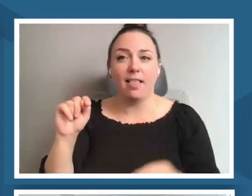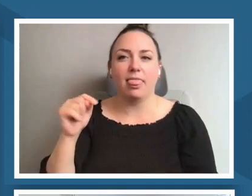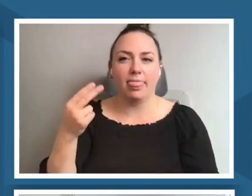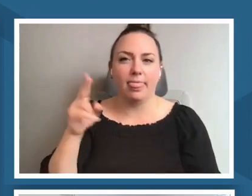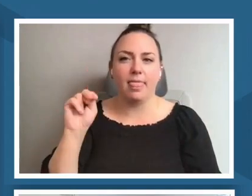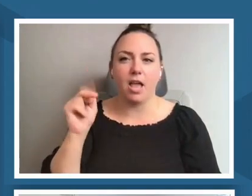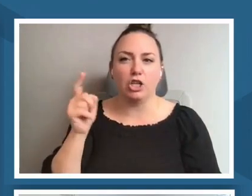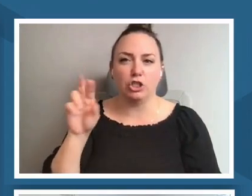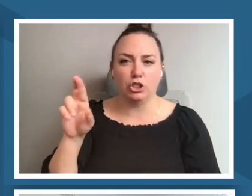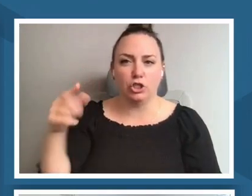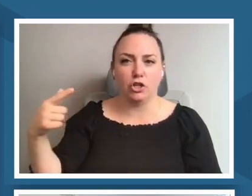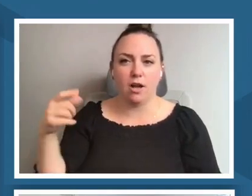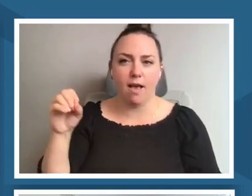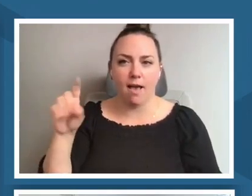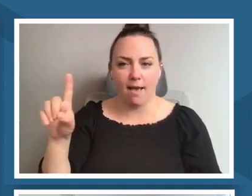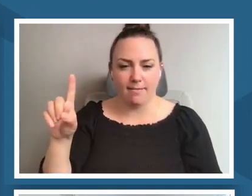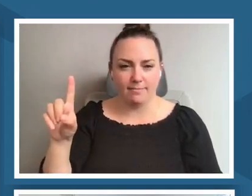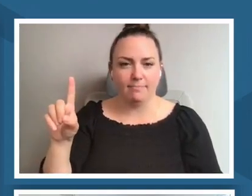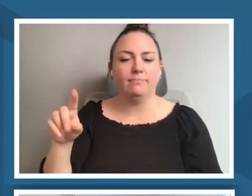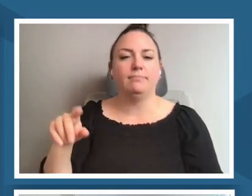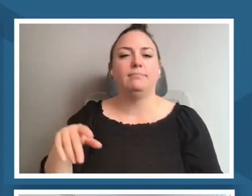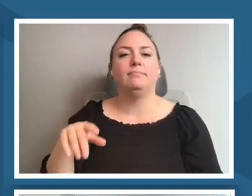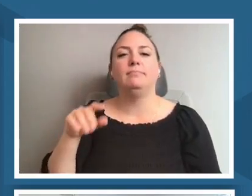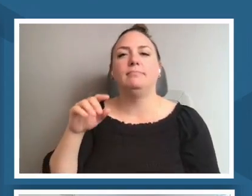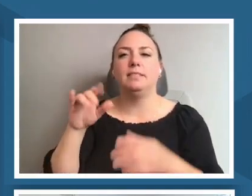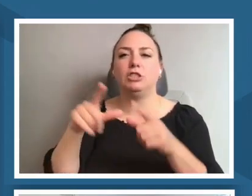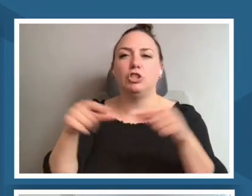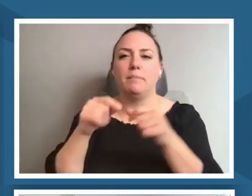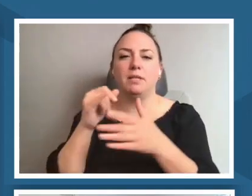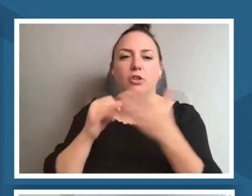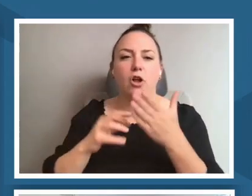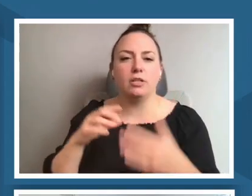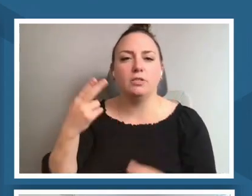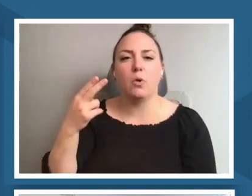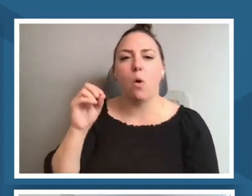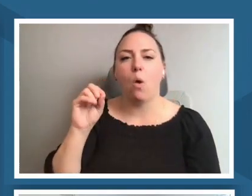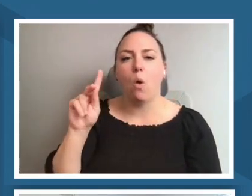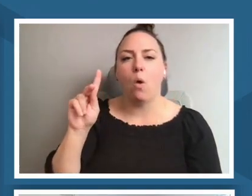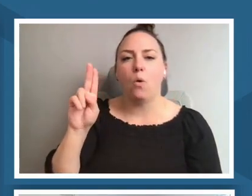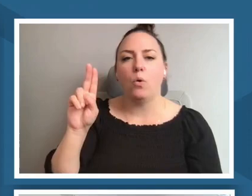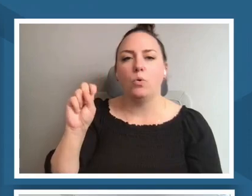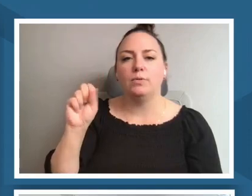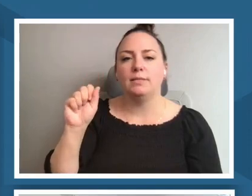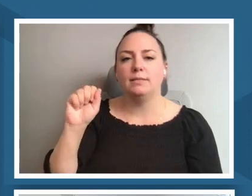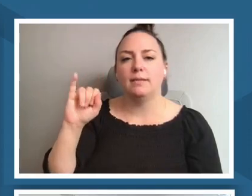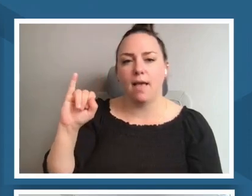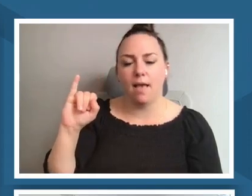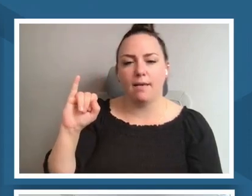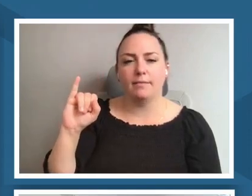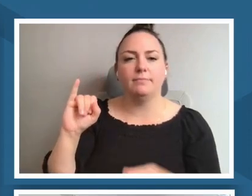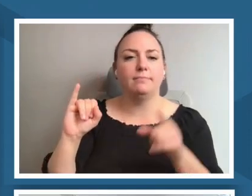and it's by the japanese artist hokusai and it's a hanging scroll here you can